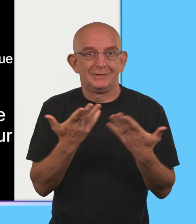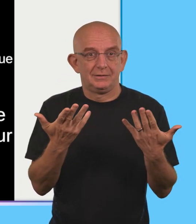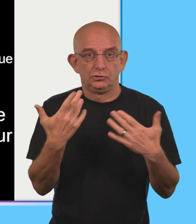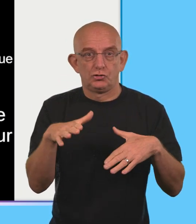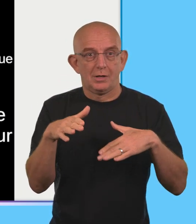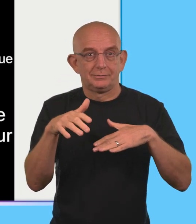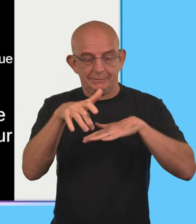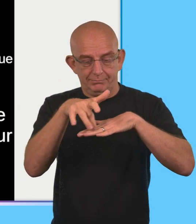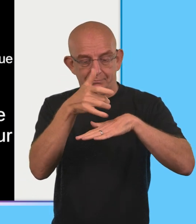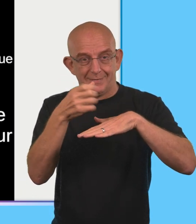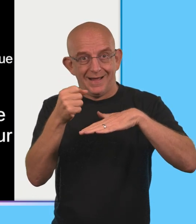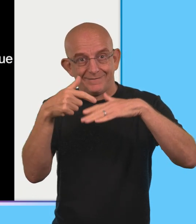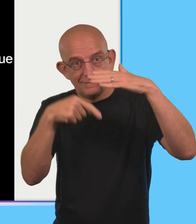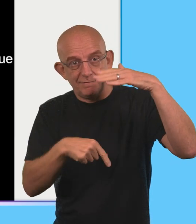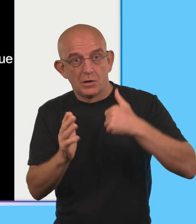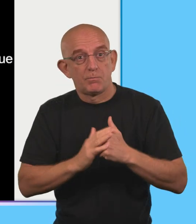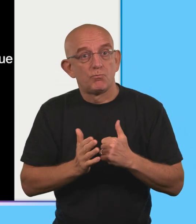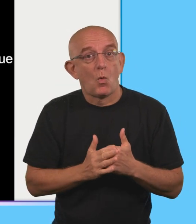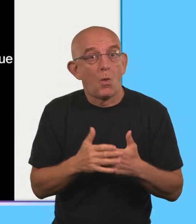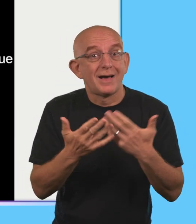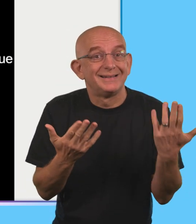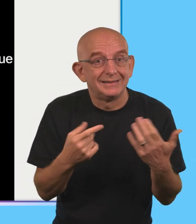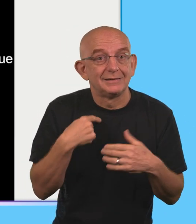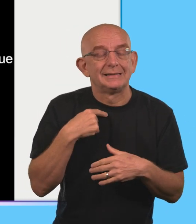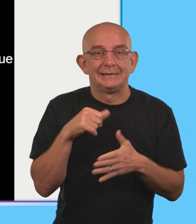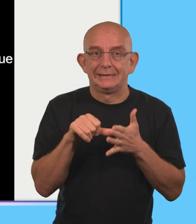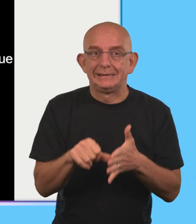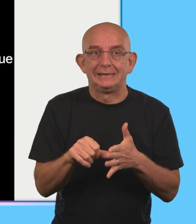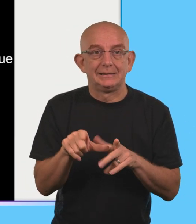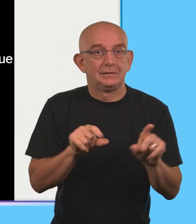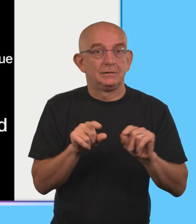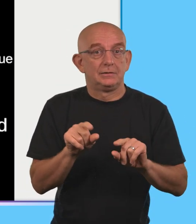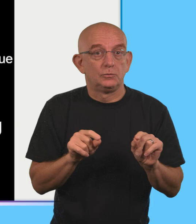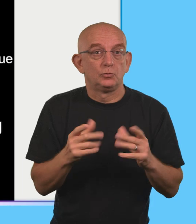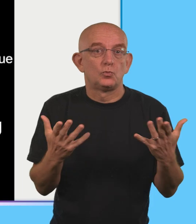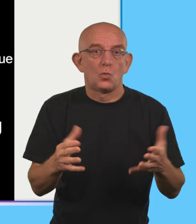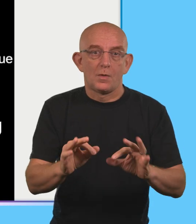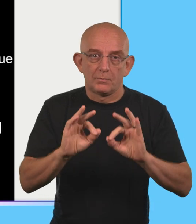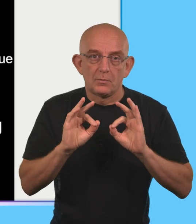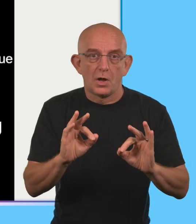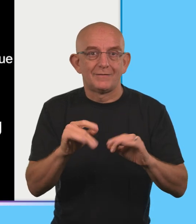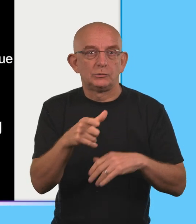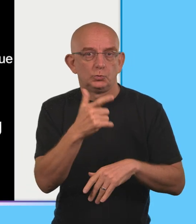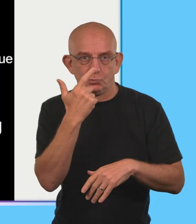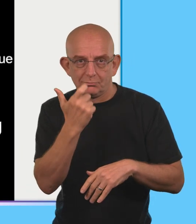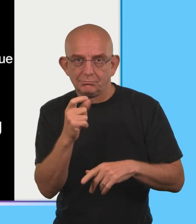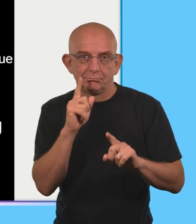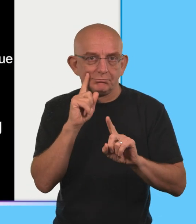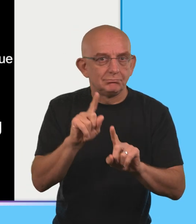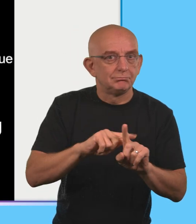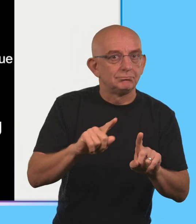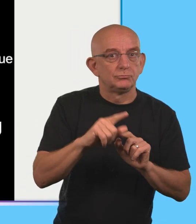And that's really scratching the surface. We had a very hard time picking our winner. Perfect enemy to test your abilities.